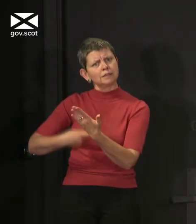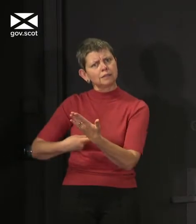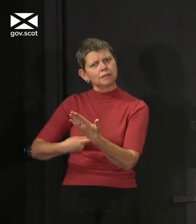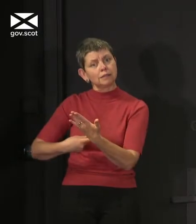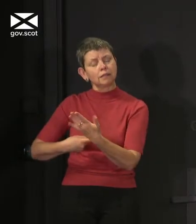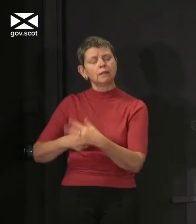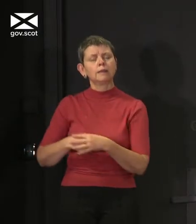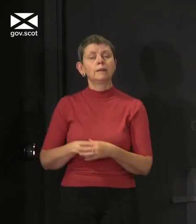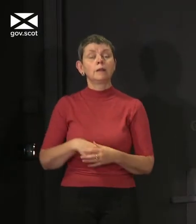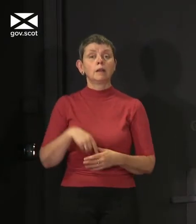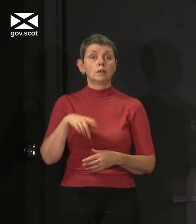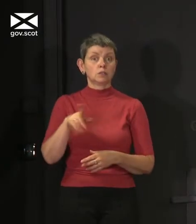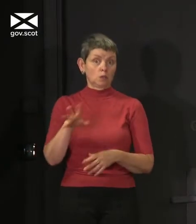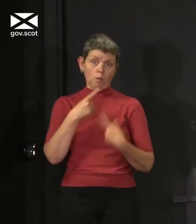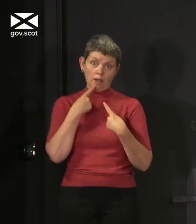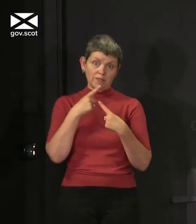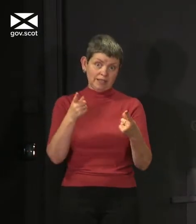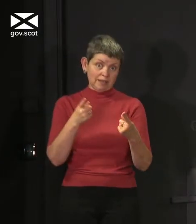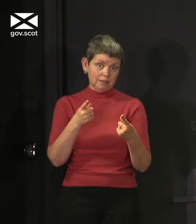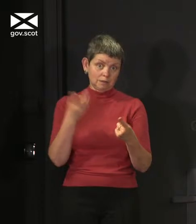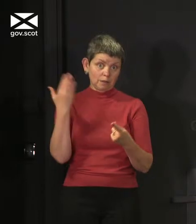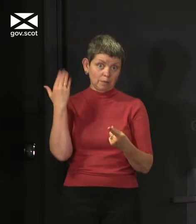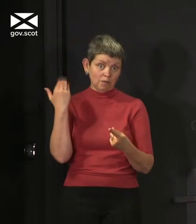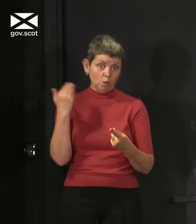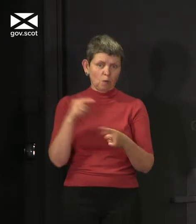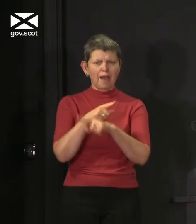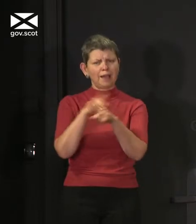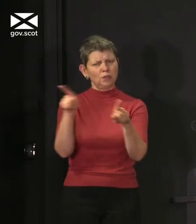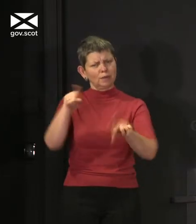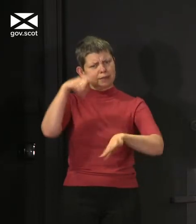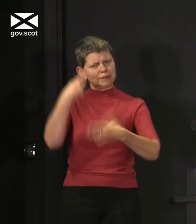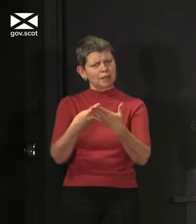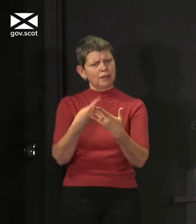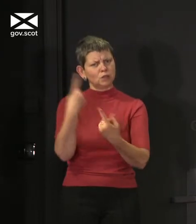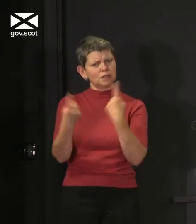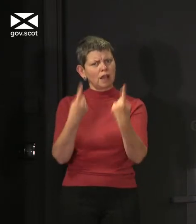set out that pretty fully, and people can make up their own minds about whether that